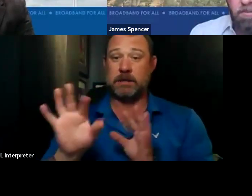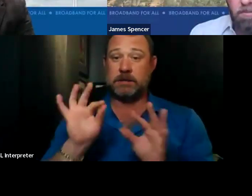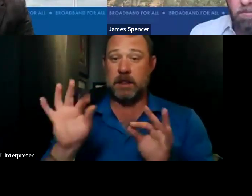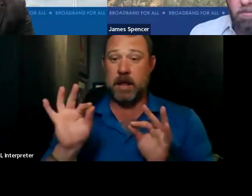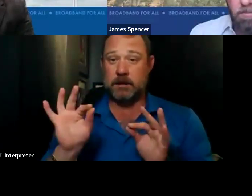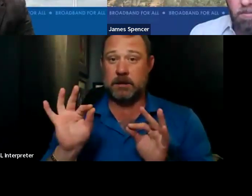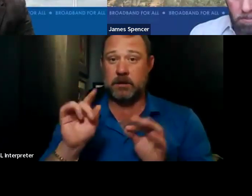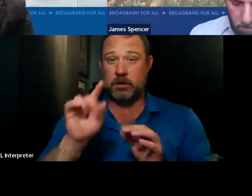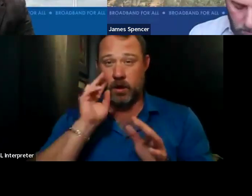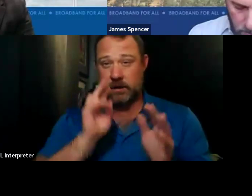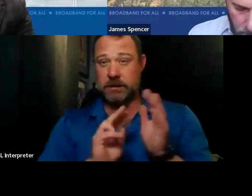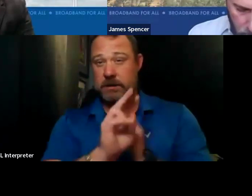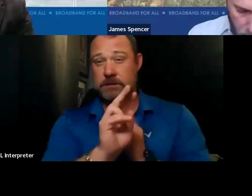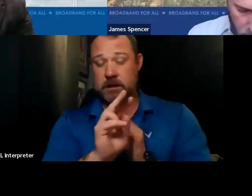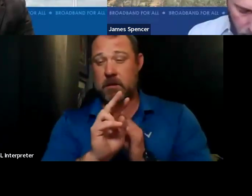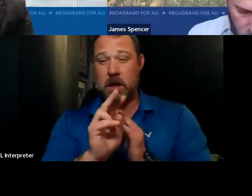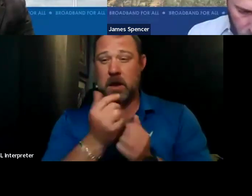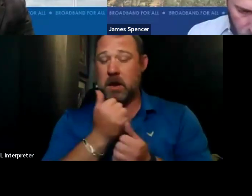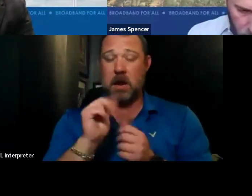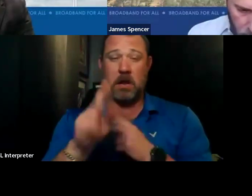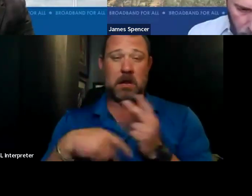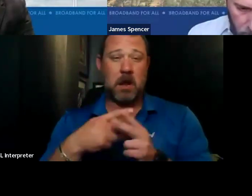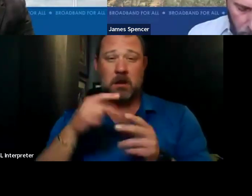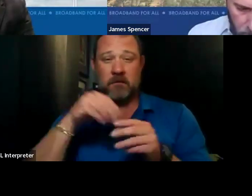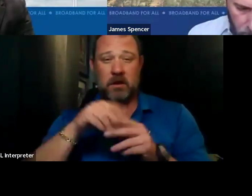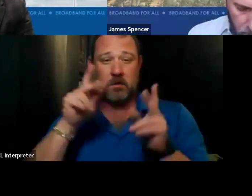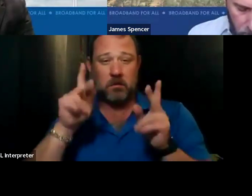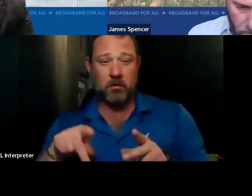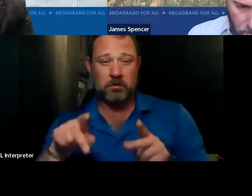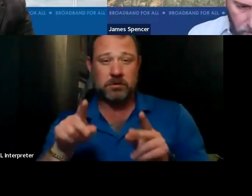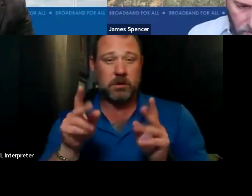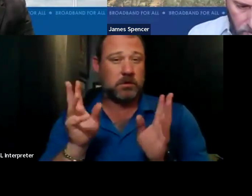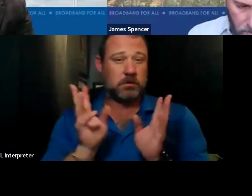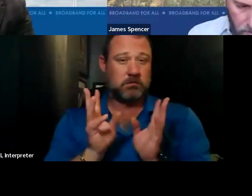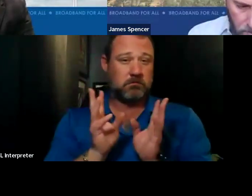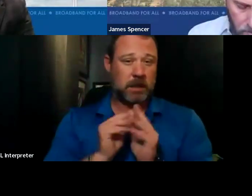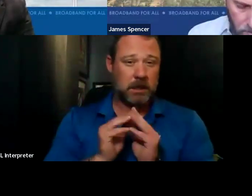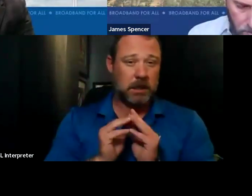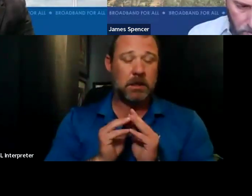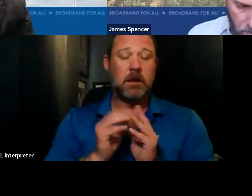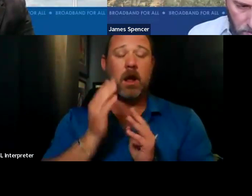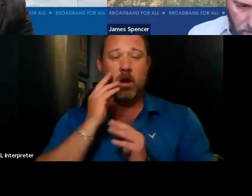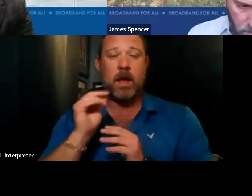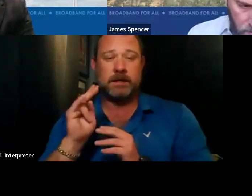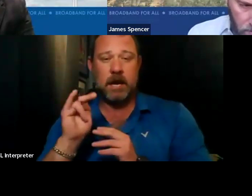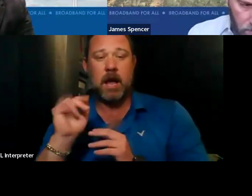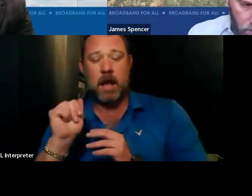you guys anticipate having any type of in-person convenings? I know that NTIA recently released